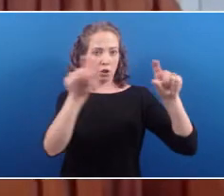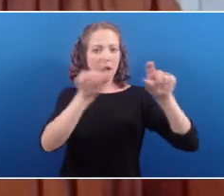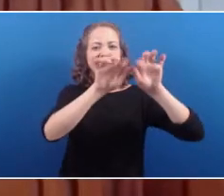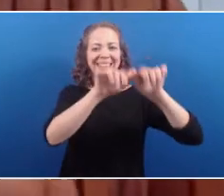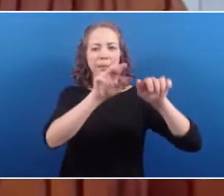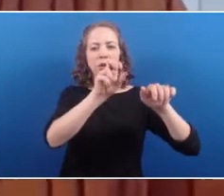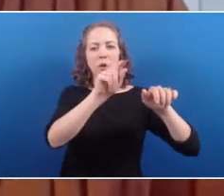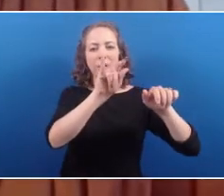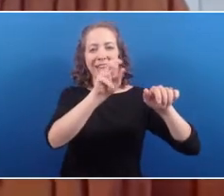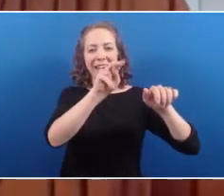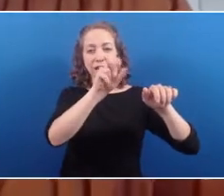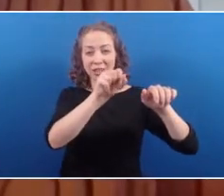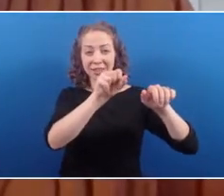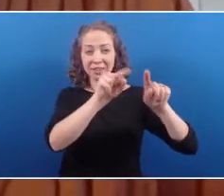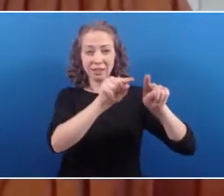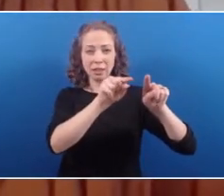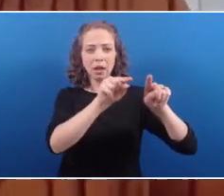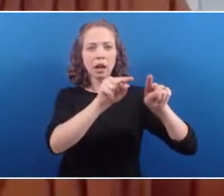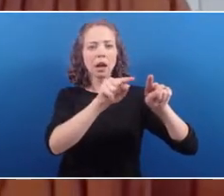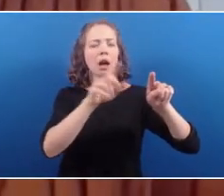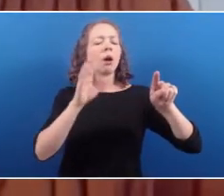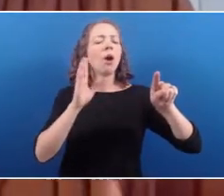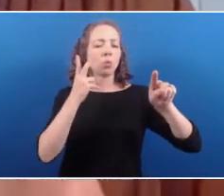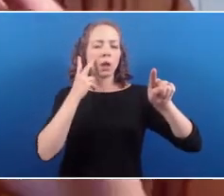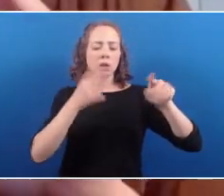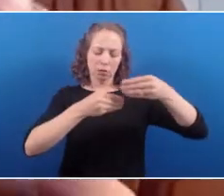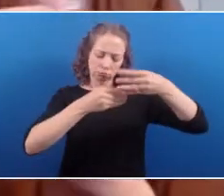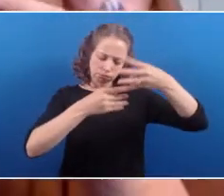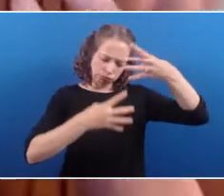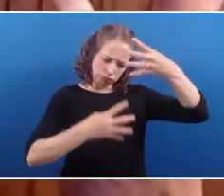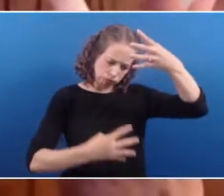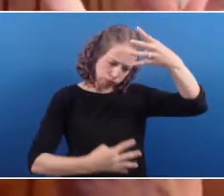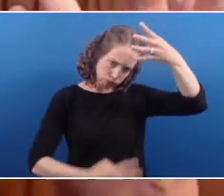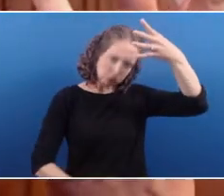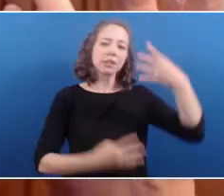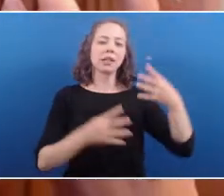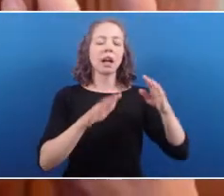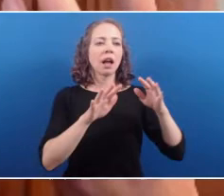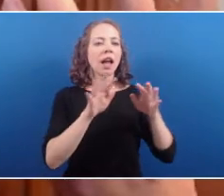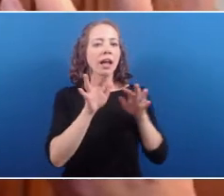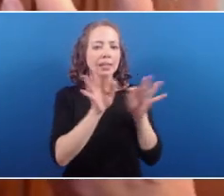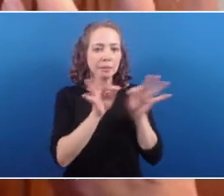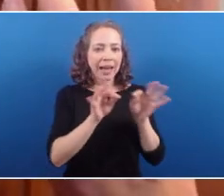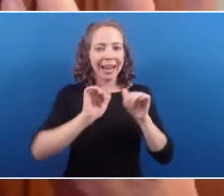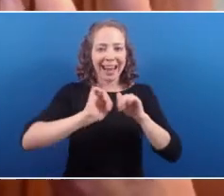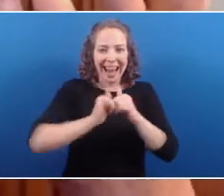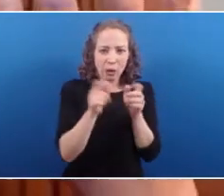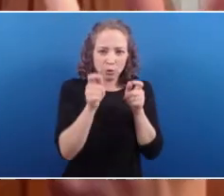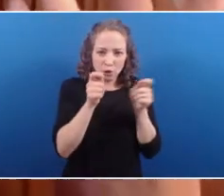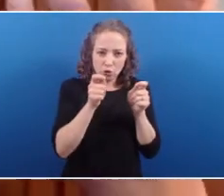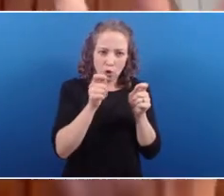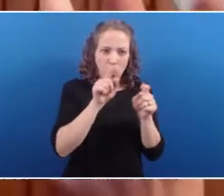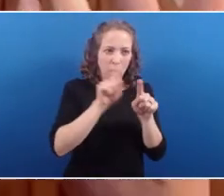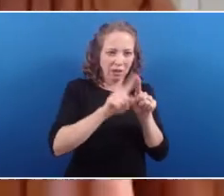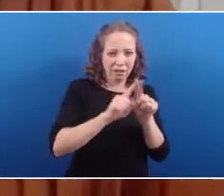we will actually get a really nice list of how you can control the types of notifications that you are getting by application.